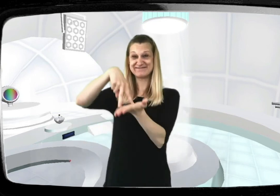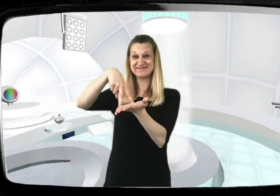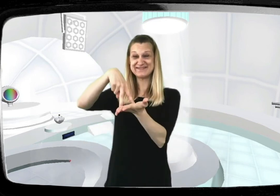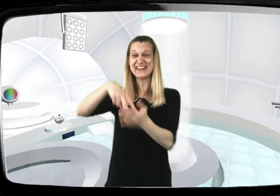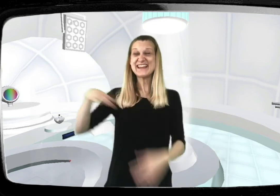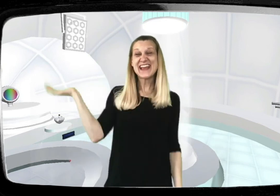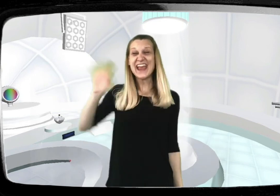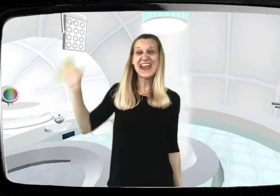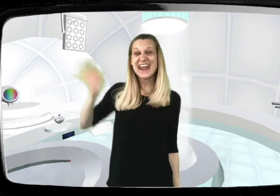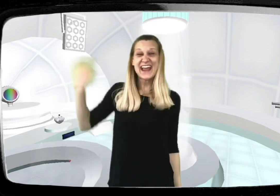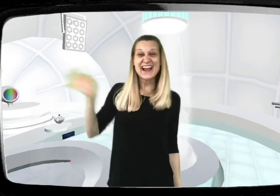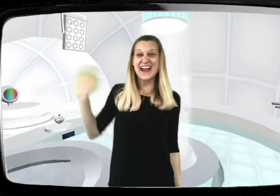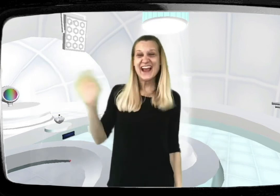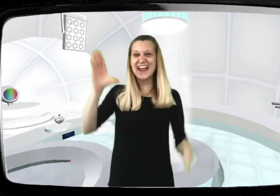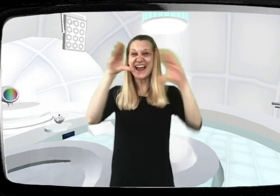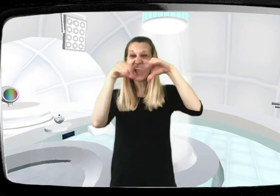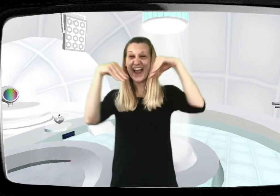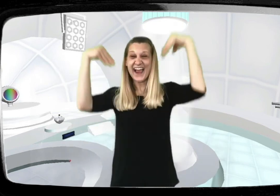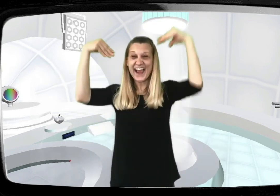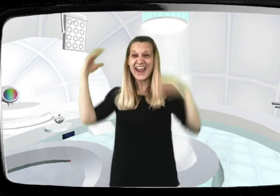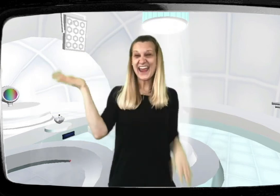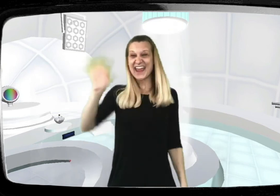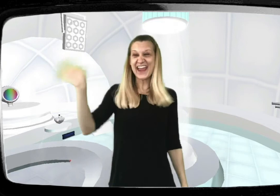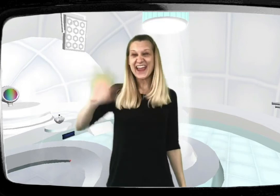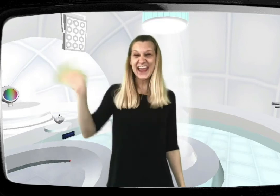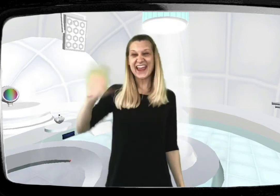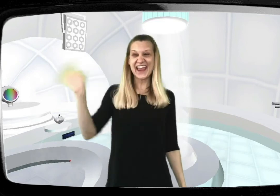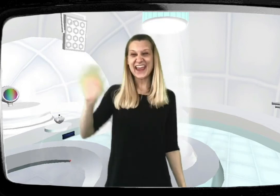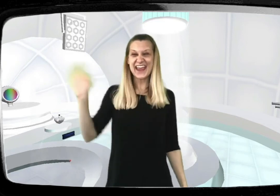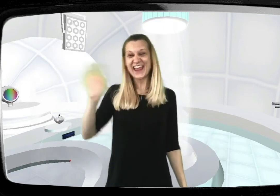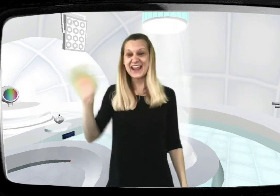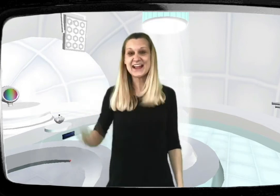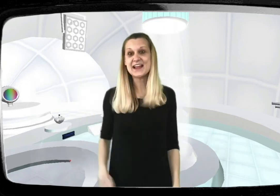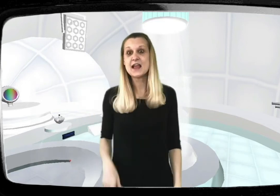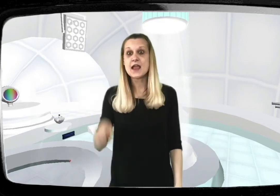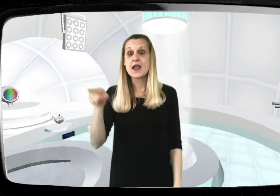He was standing up and waving at the audience and grinning from ear to ear.